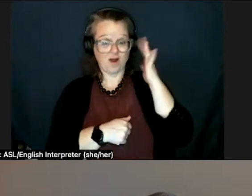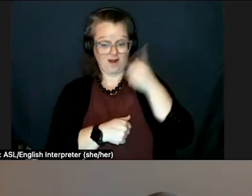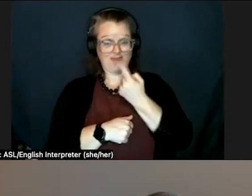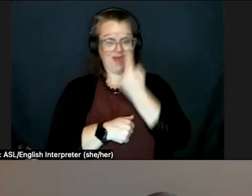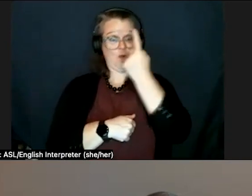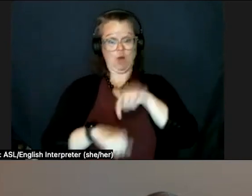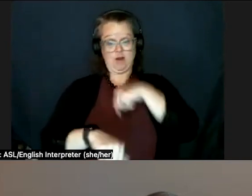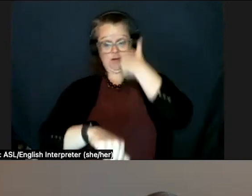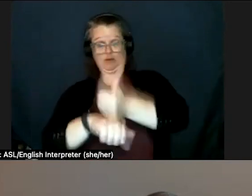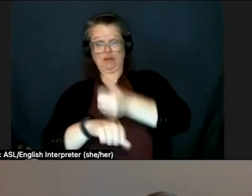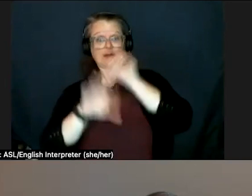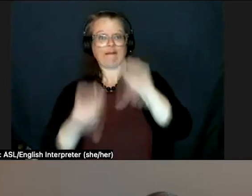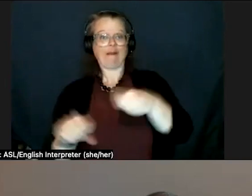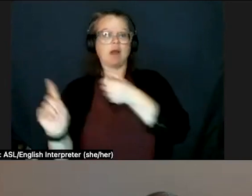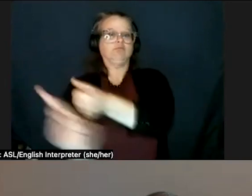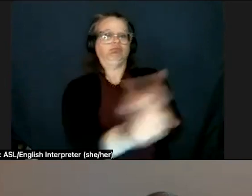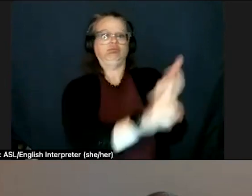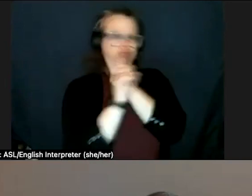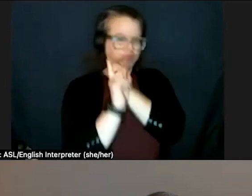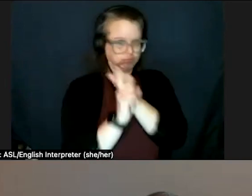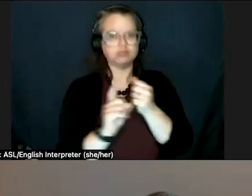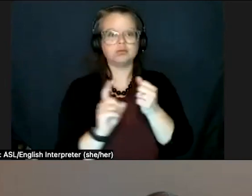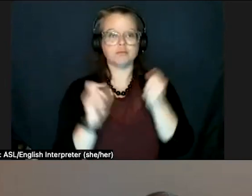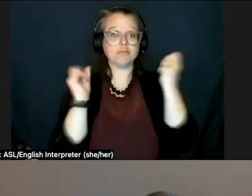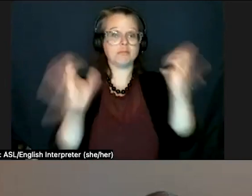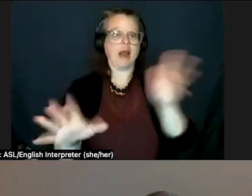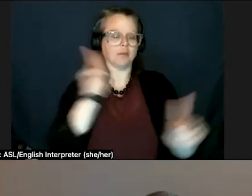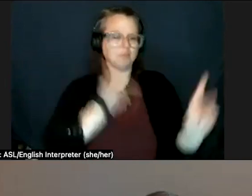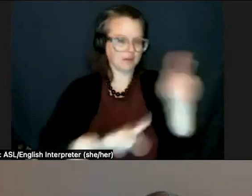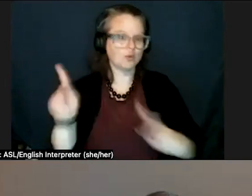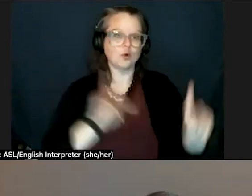So the one item that we mentioned, 2Ship, we actually did involve our carriers in that